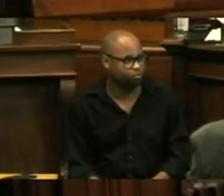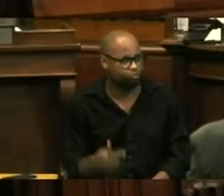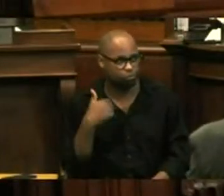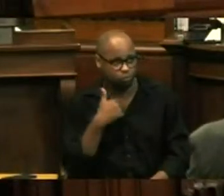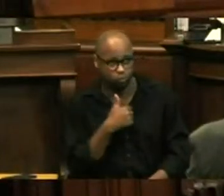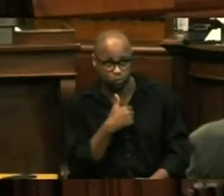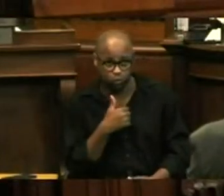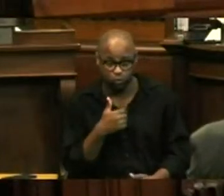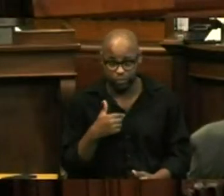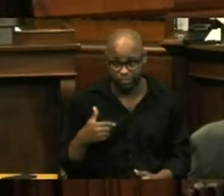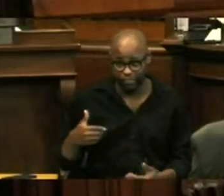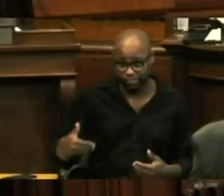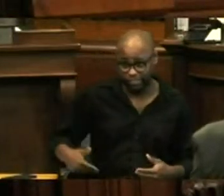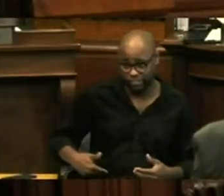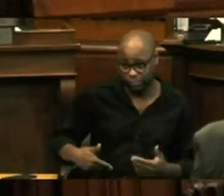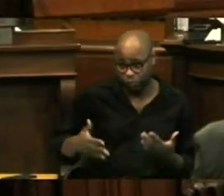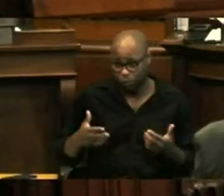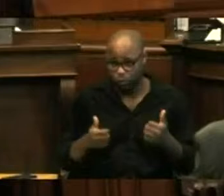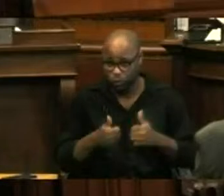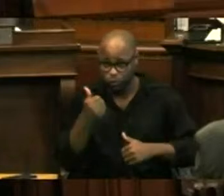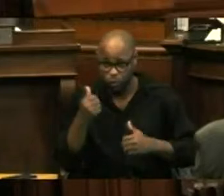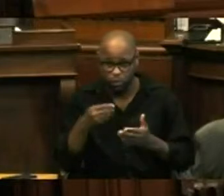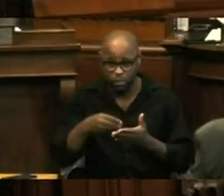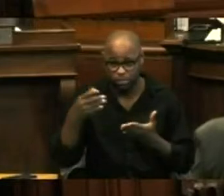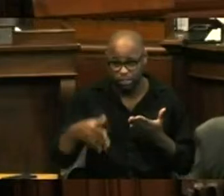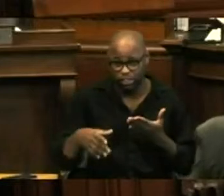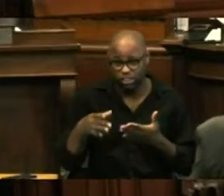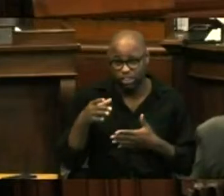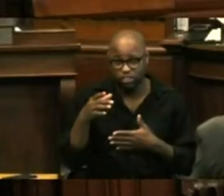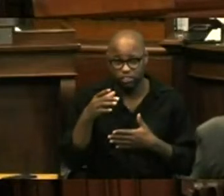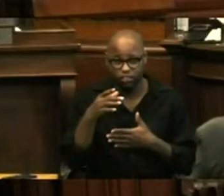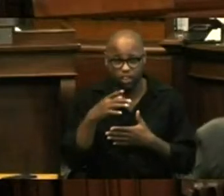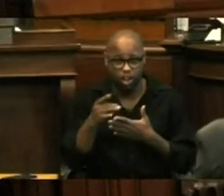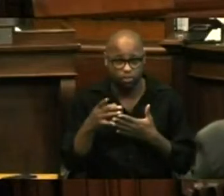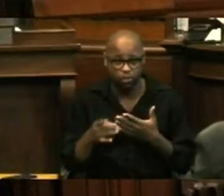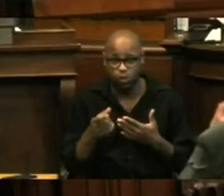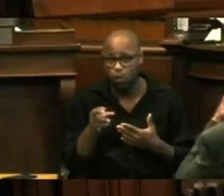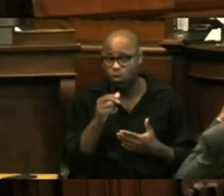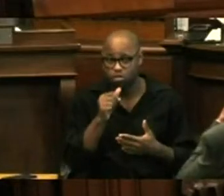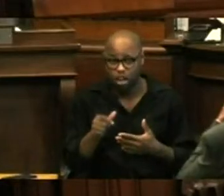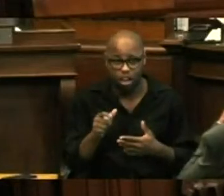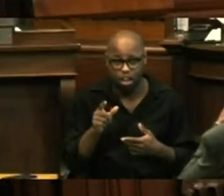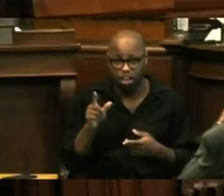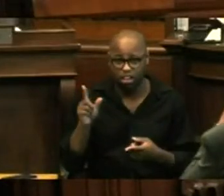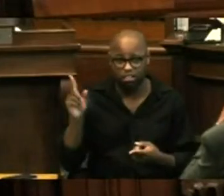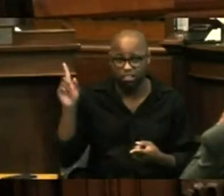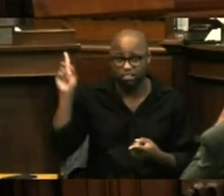and we need it. Is burying them with do we have a sense of what